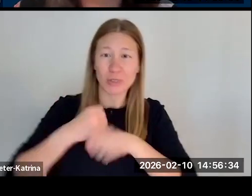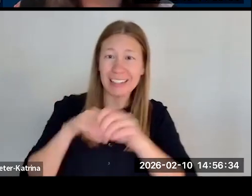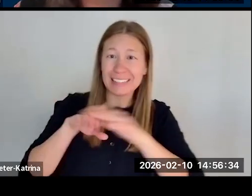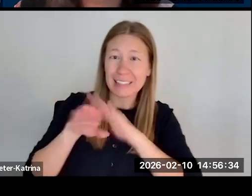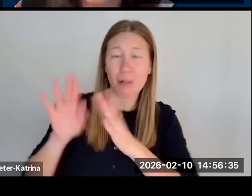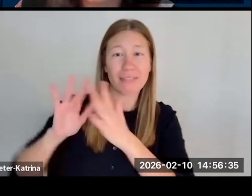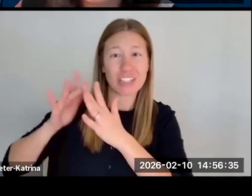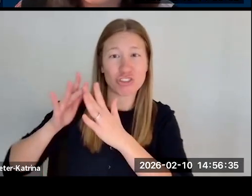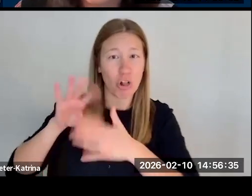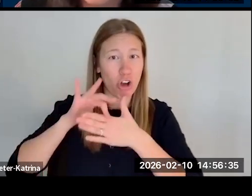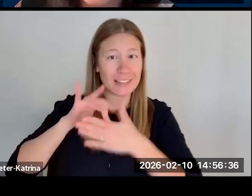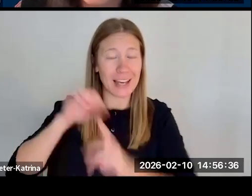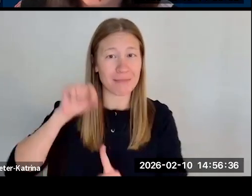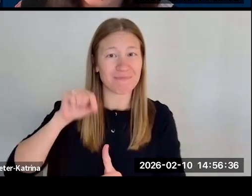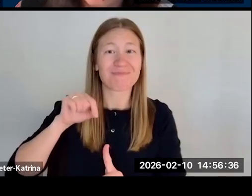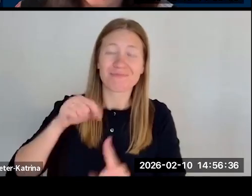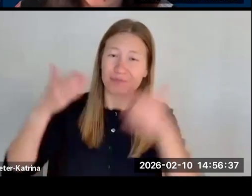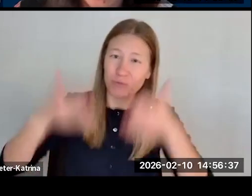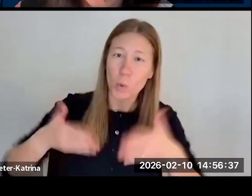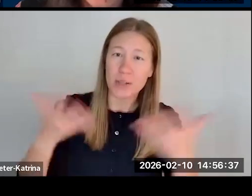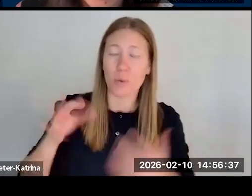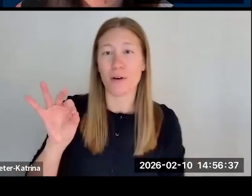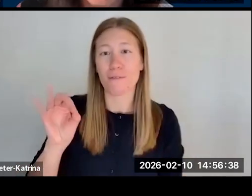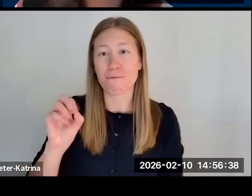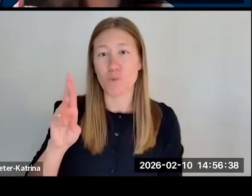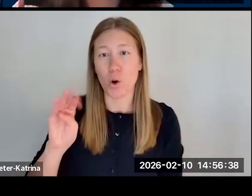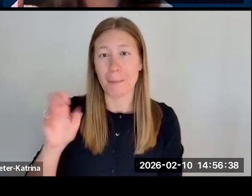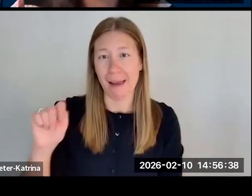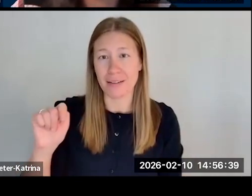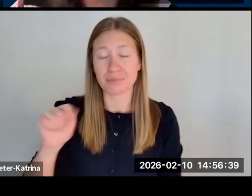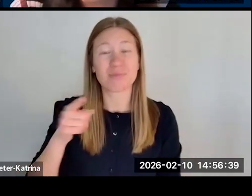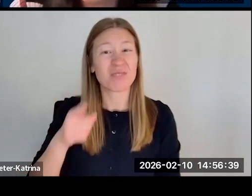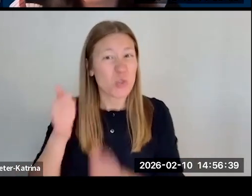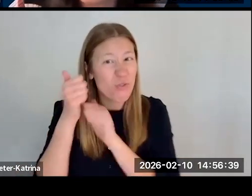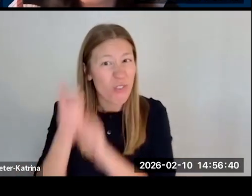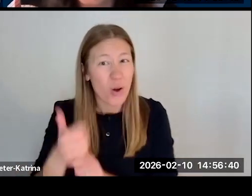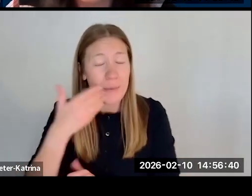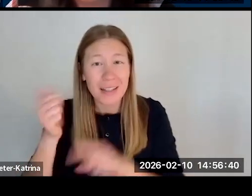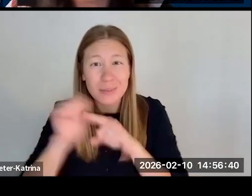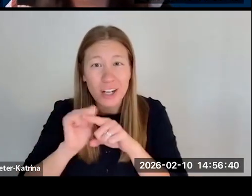So if you follow the best practices we talked about today, that's really all you need to do